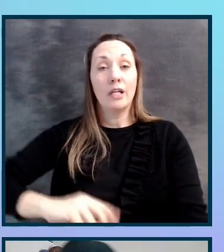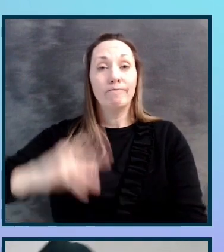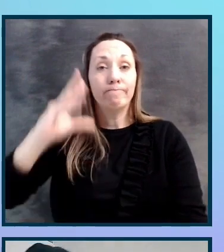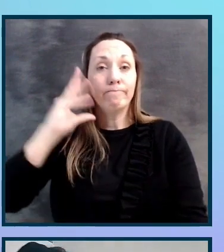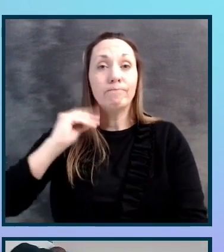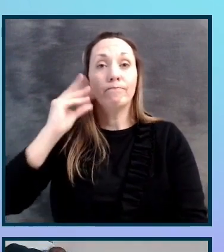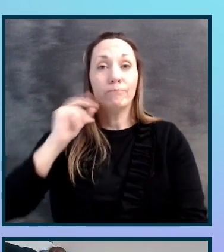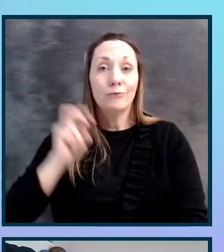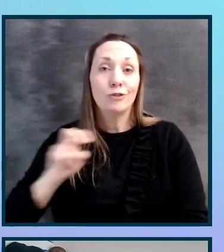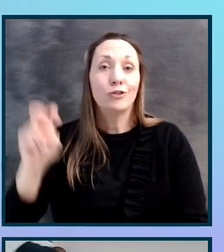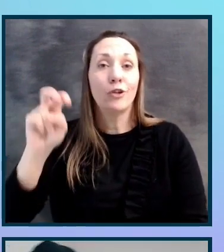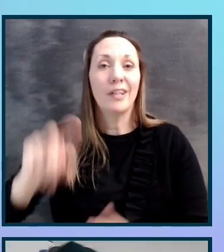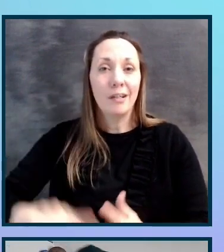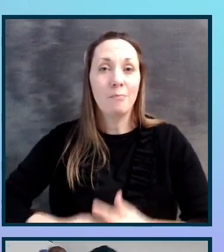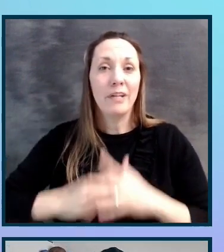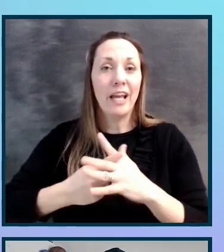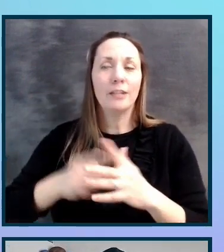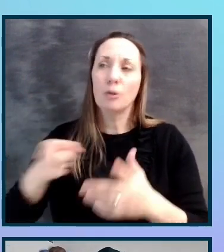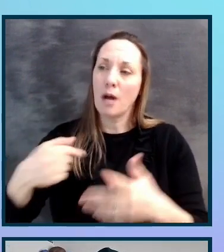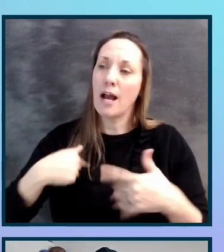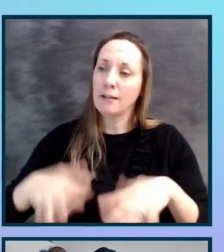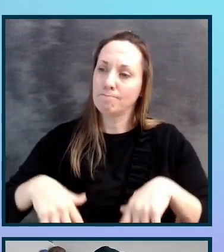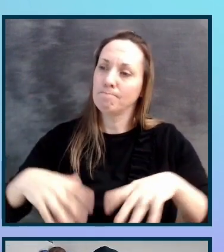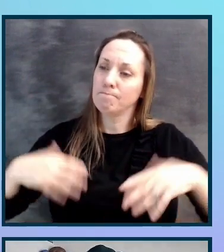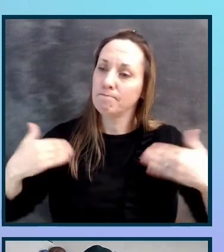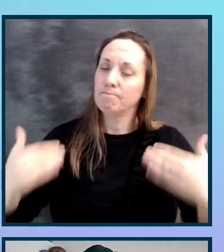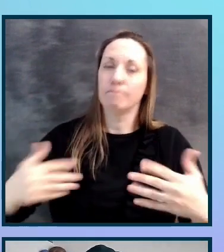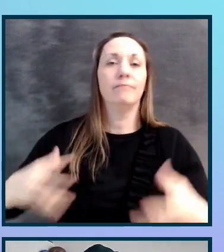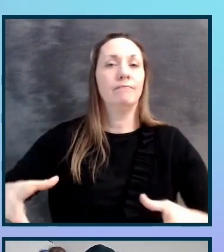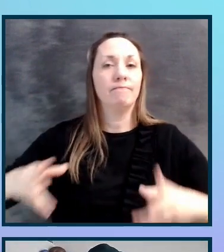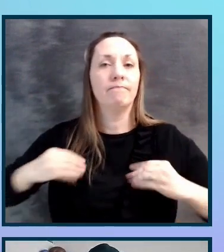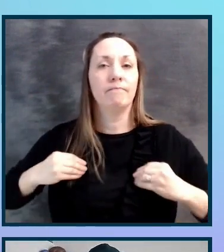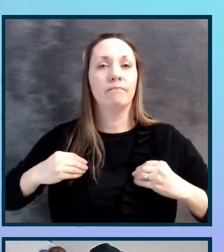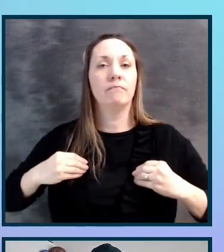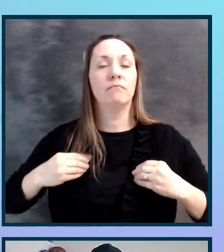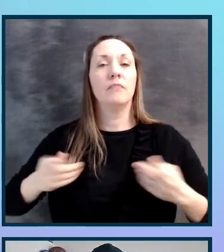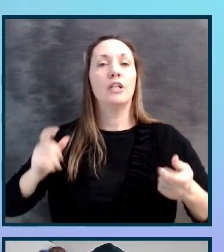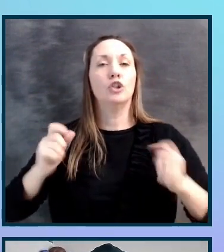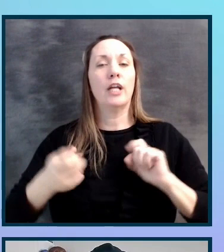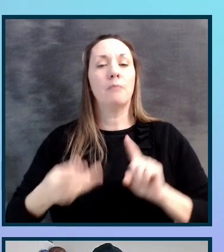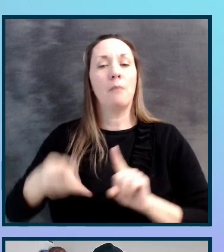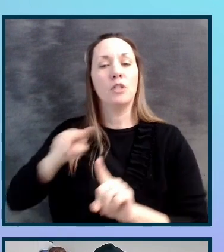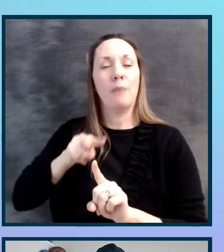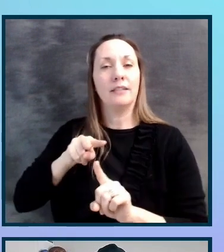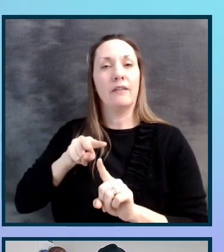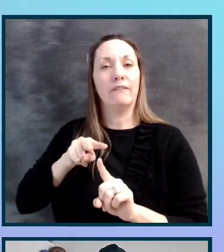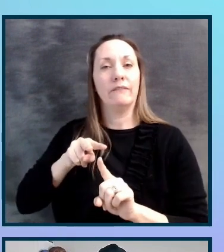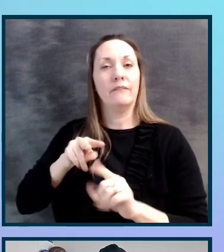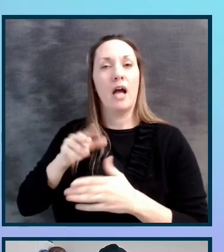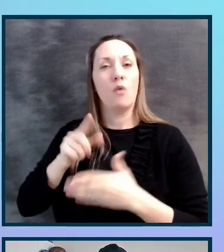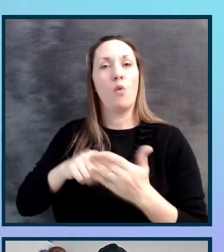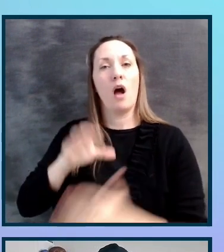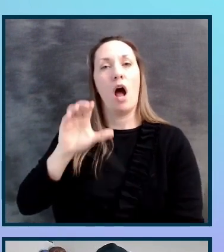I took the challenge to go ahead and move ahead with accessibility and change my perspective on what I was coding, right?